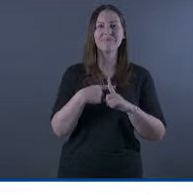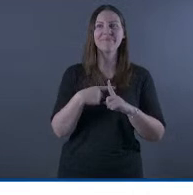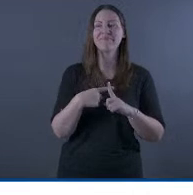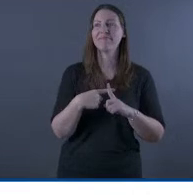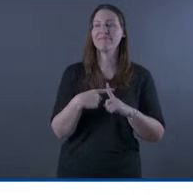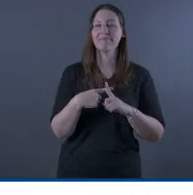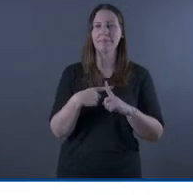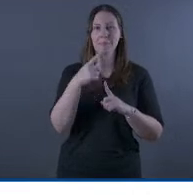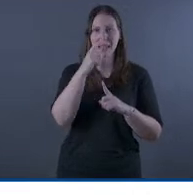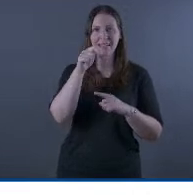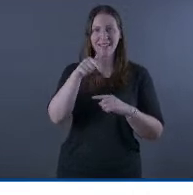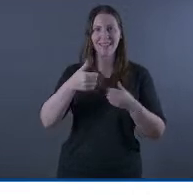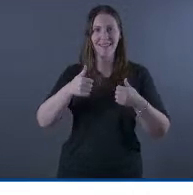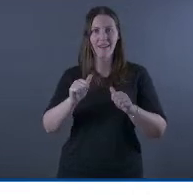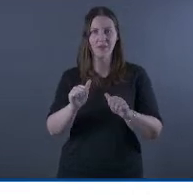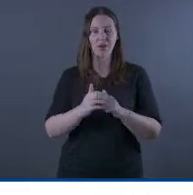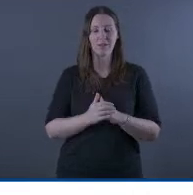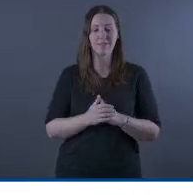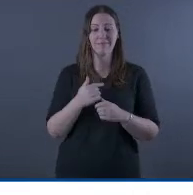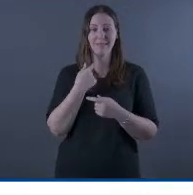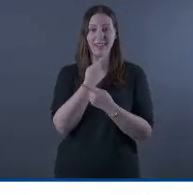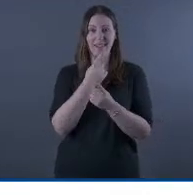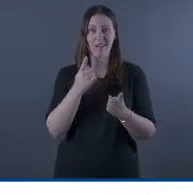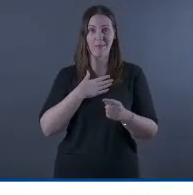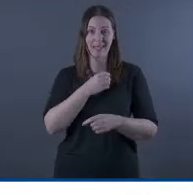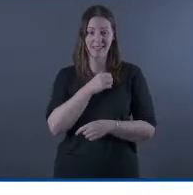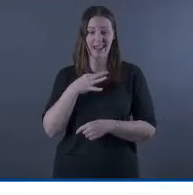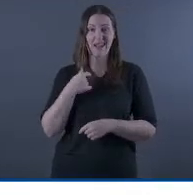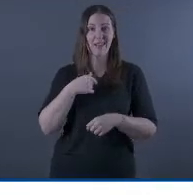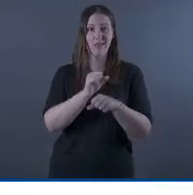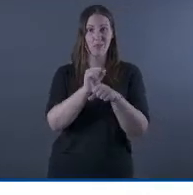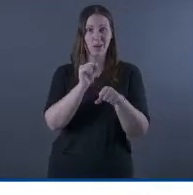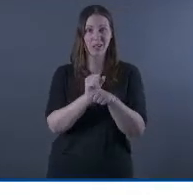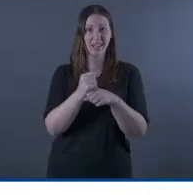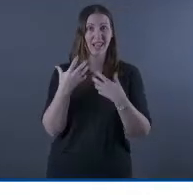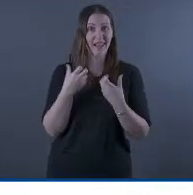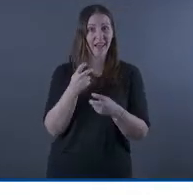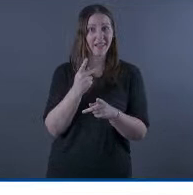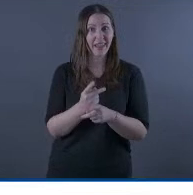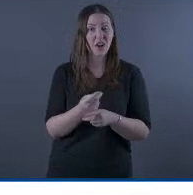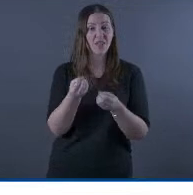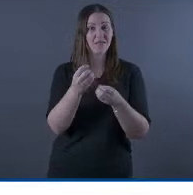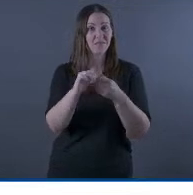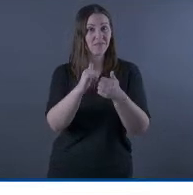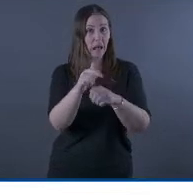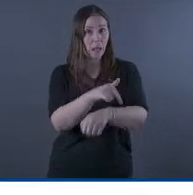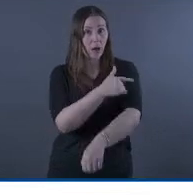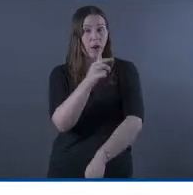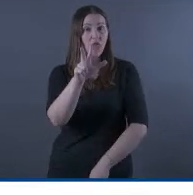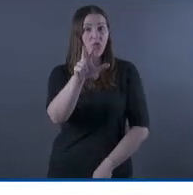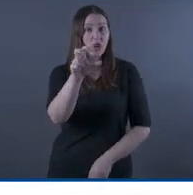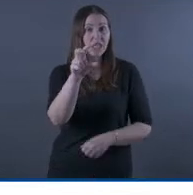that I've been in healthcare for 32 years. And as much as I think I've made contributions